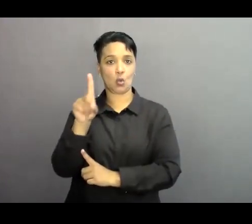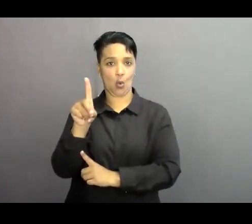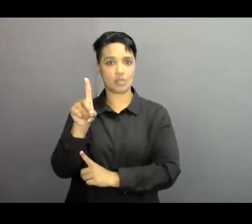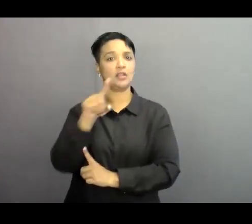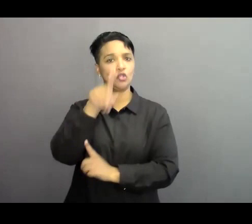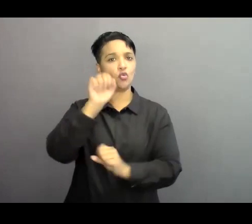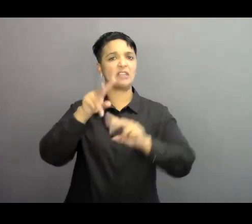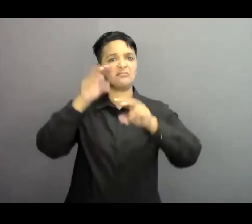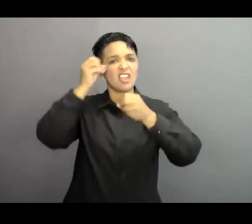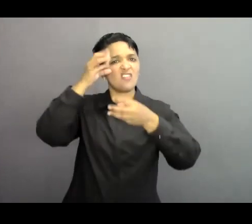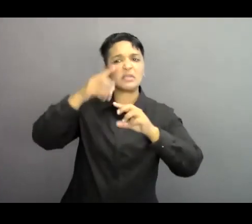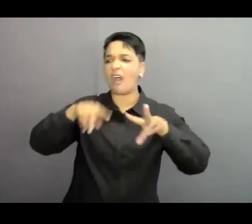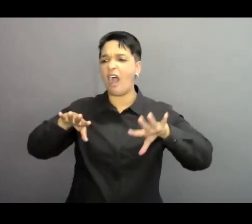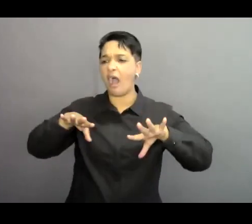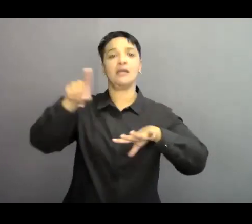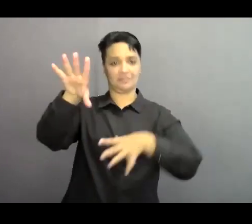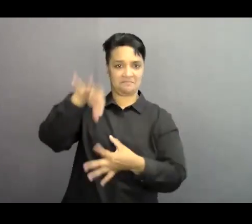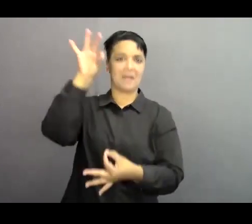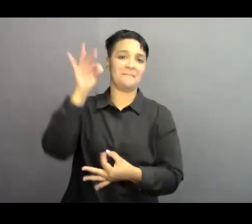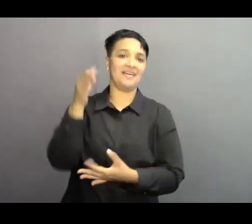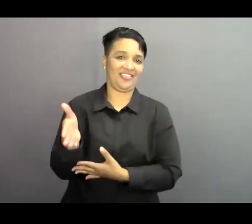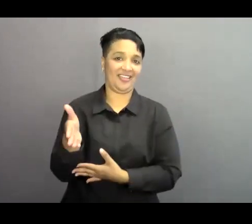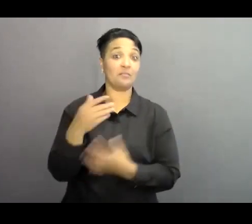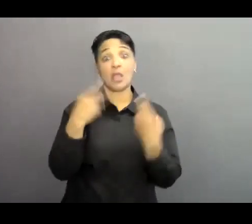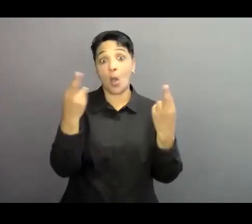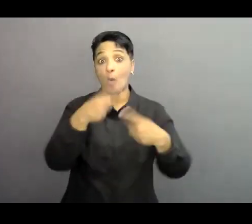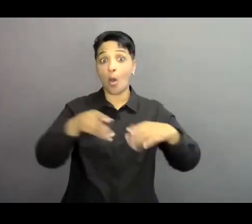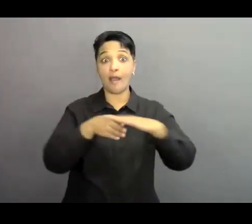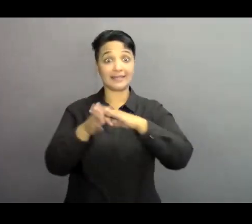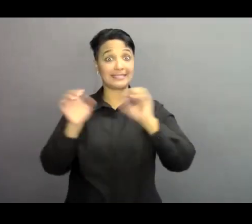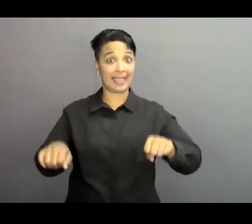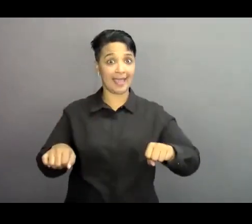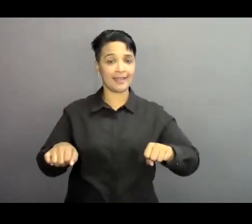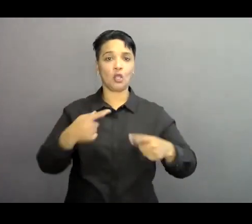everyone has access to that. And, yes, we're not making any changes from those dates.